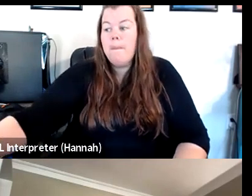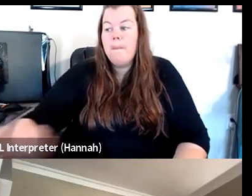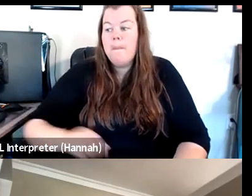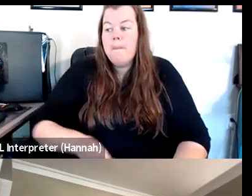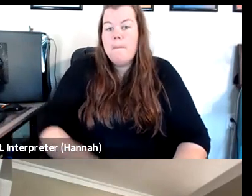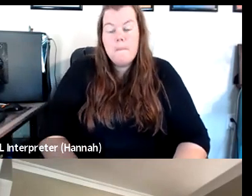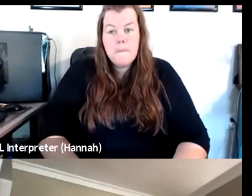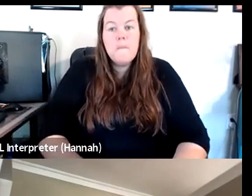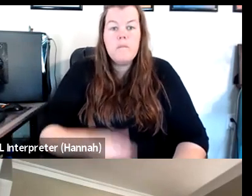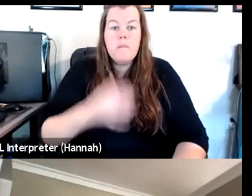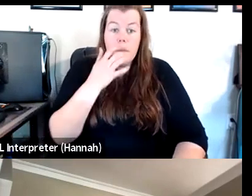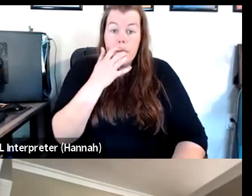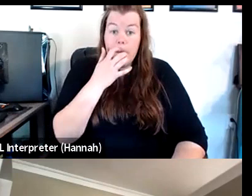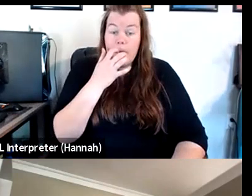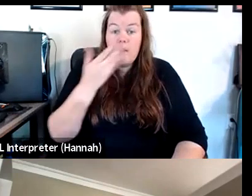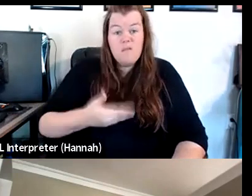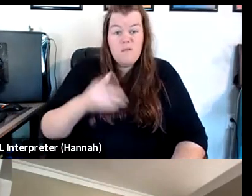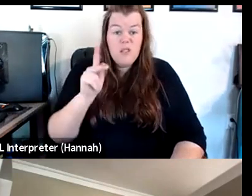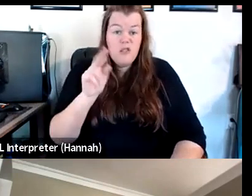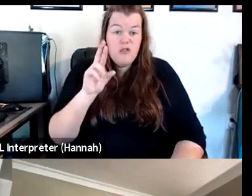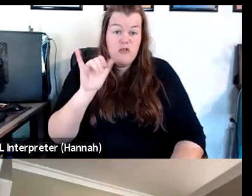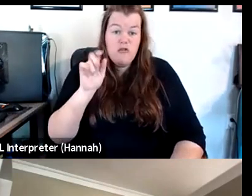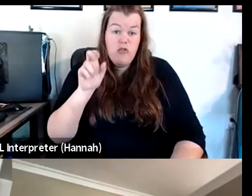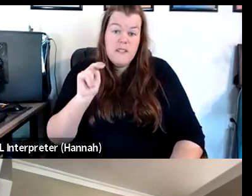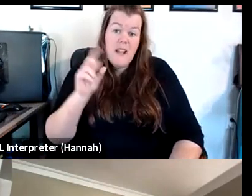So this is Kristin. I think we've been having some great conversations and you all have